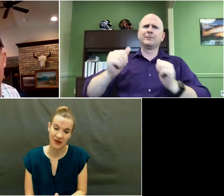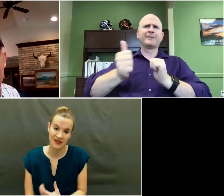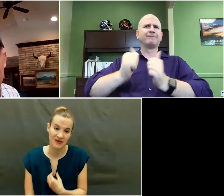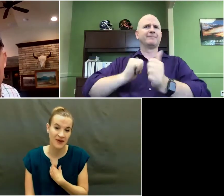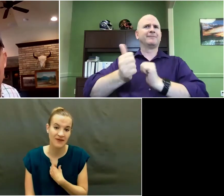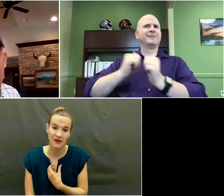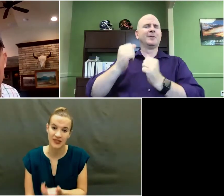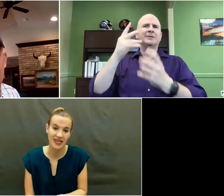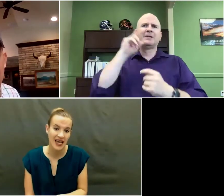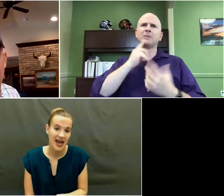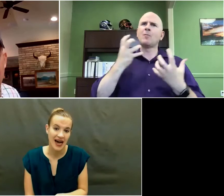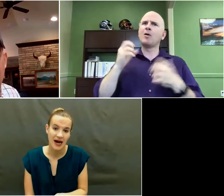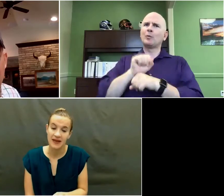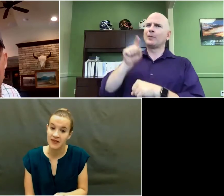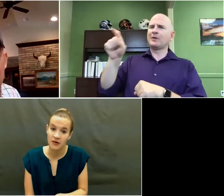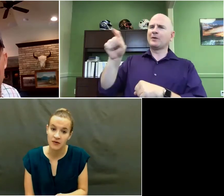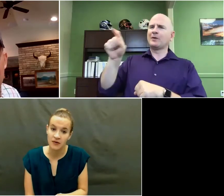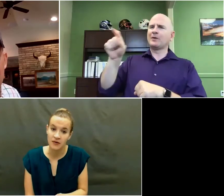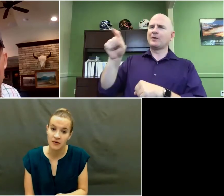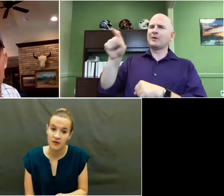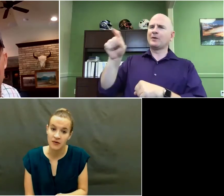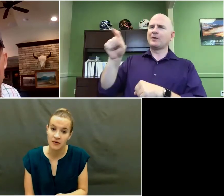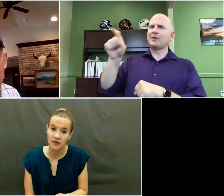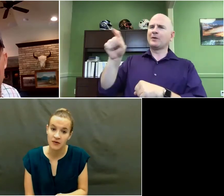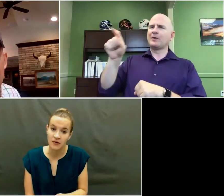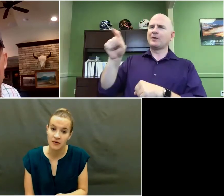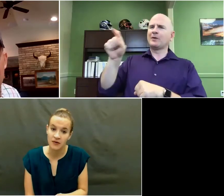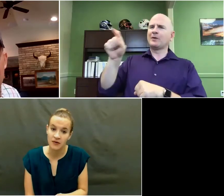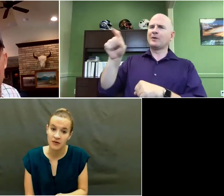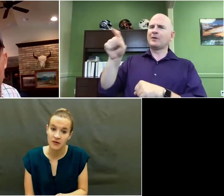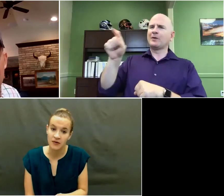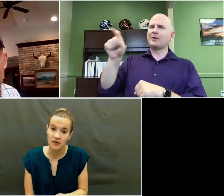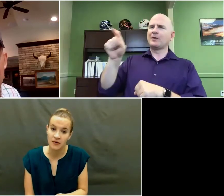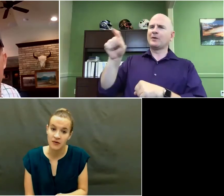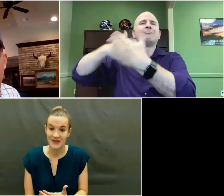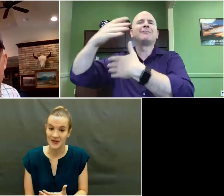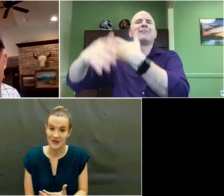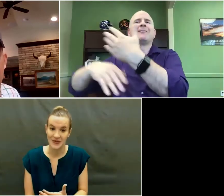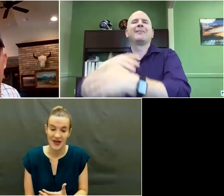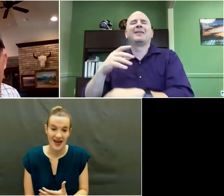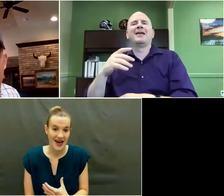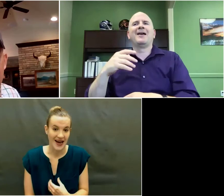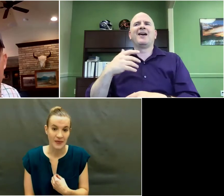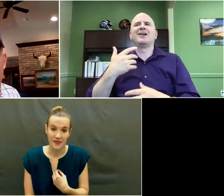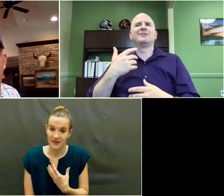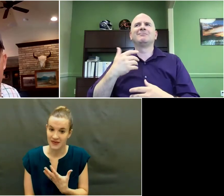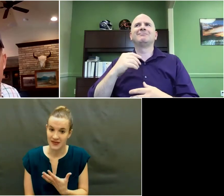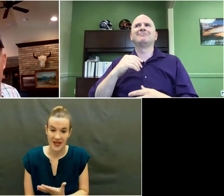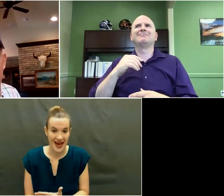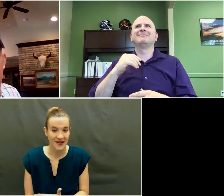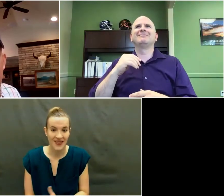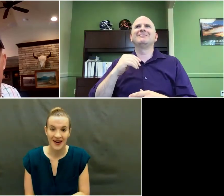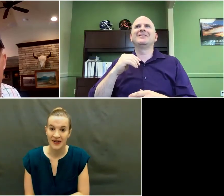years. I was very fortunate, even though it was competative, I was able to, to be hired there and